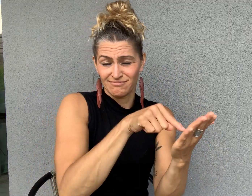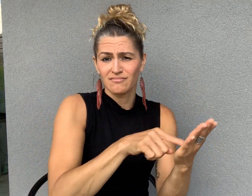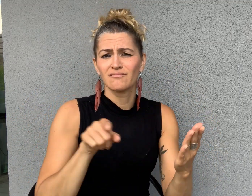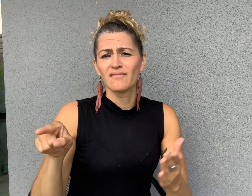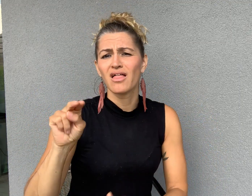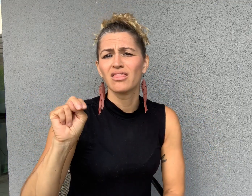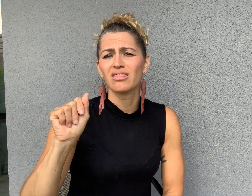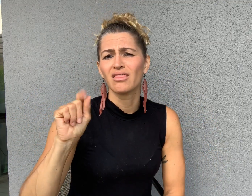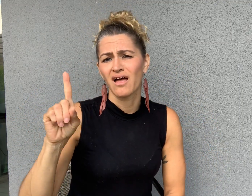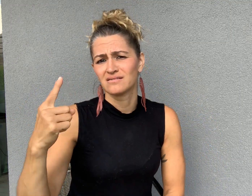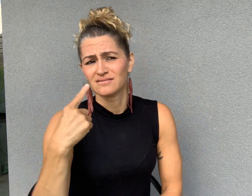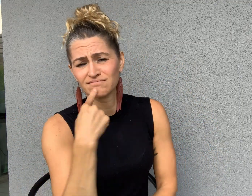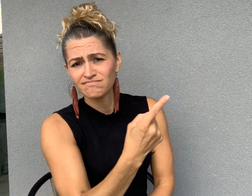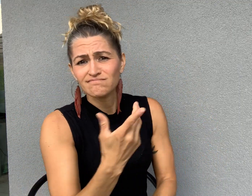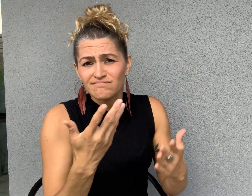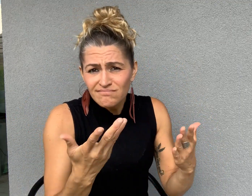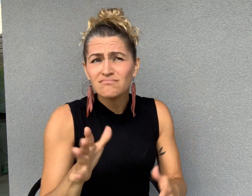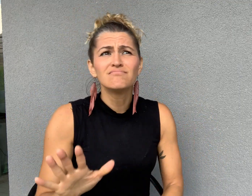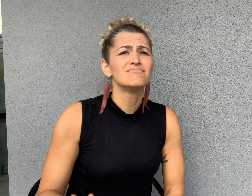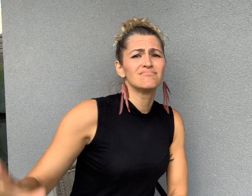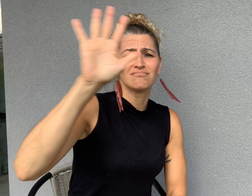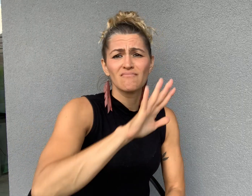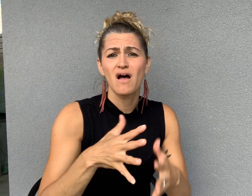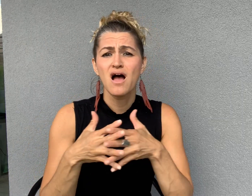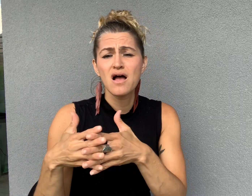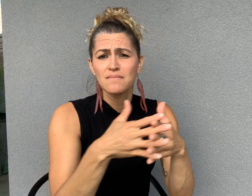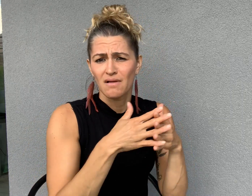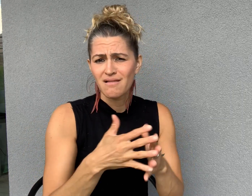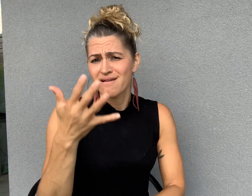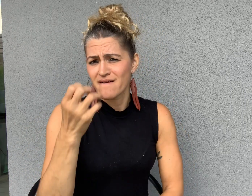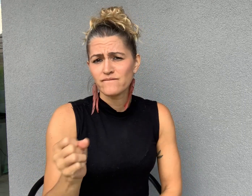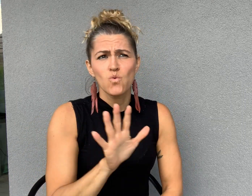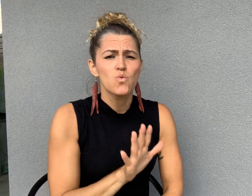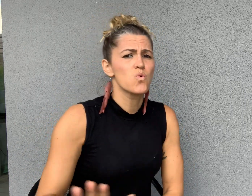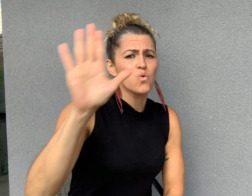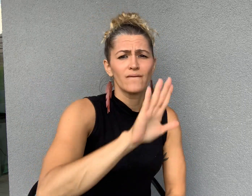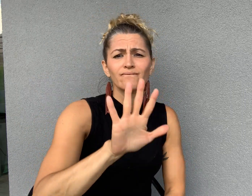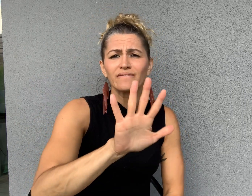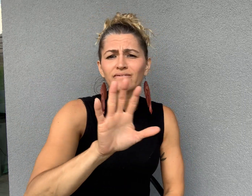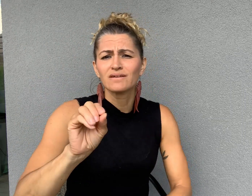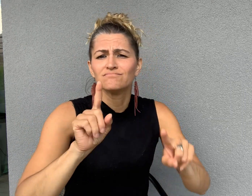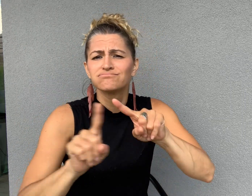NAD says that all 50 state governors